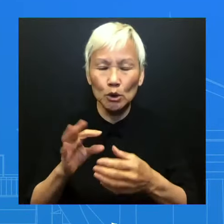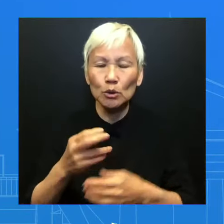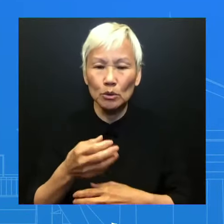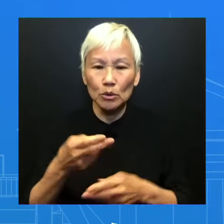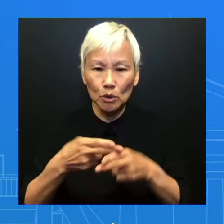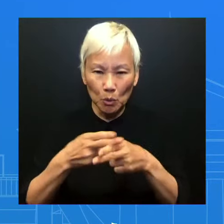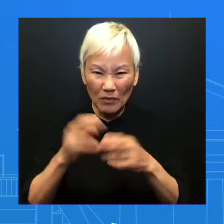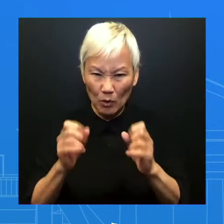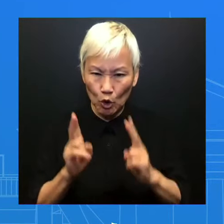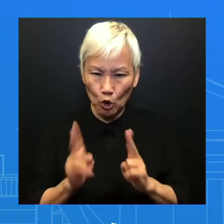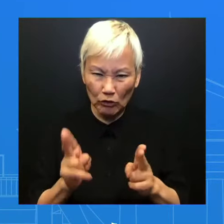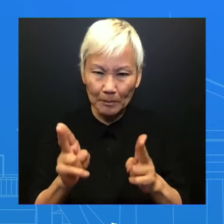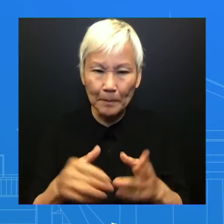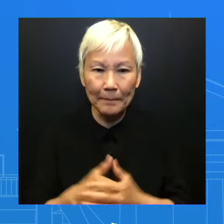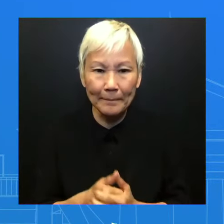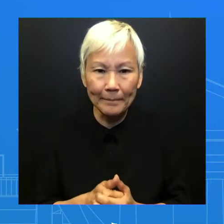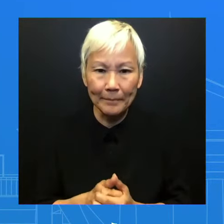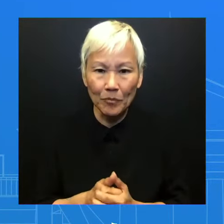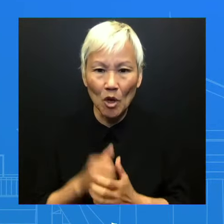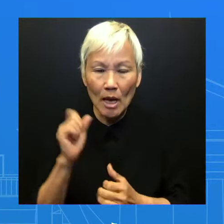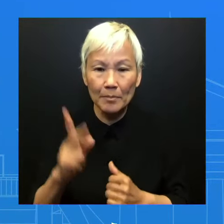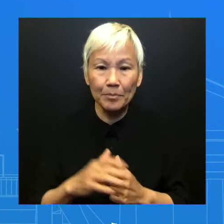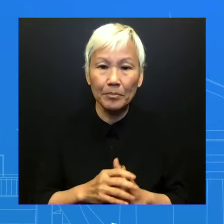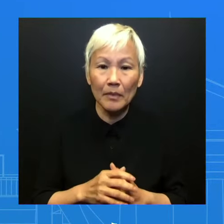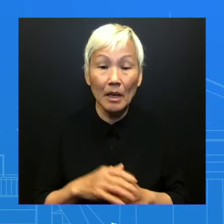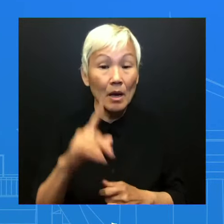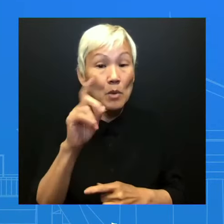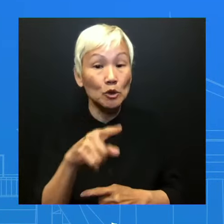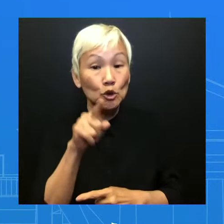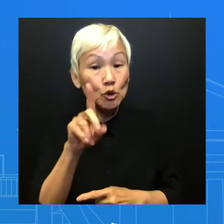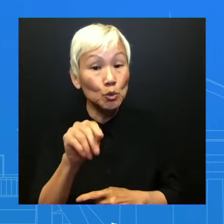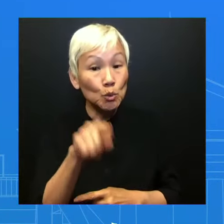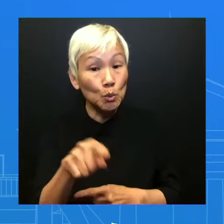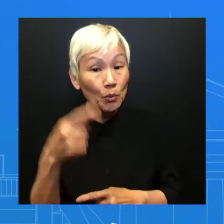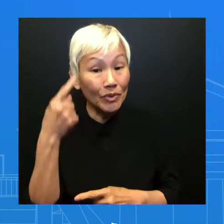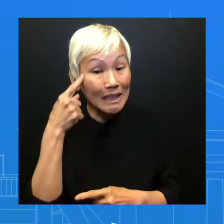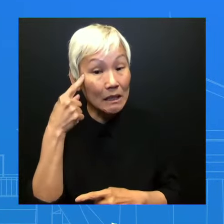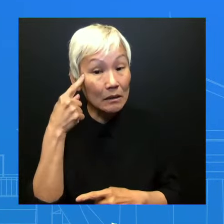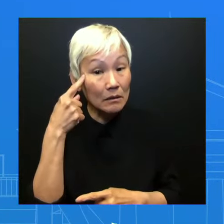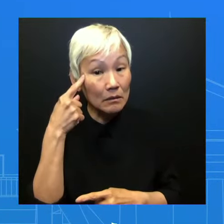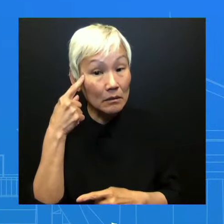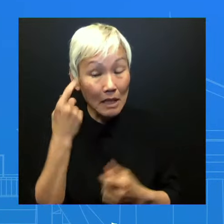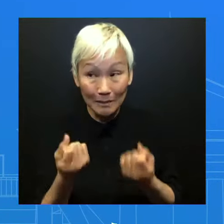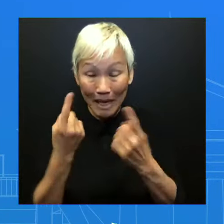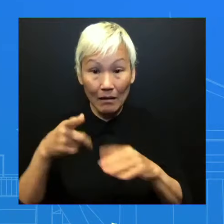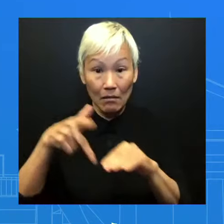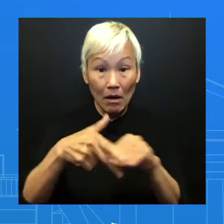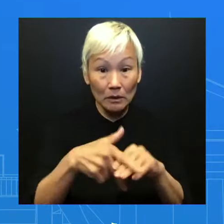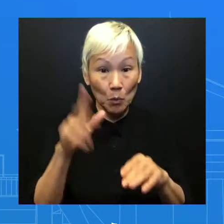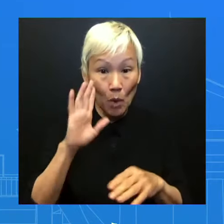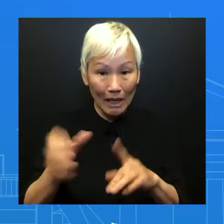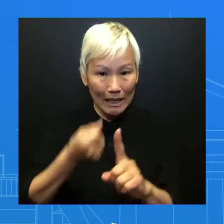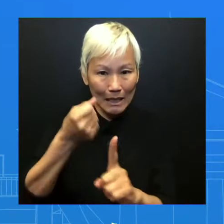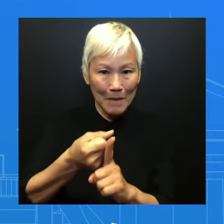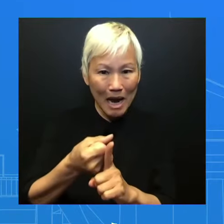Do you worry that the spending cuts might affect Ukraine assistance in the long run? Ms. Jean-Pierre: So, as you've heard us say many times before,